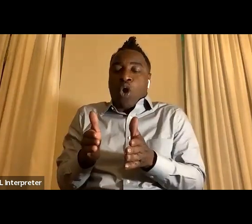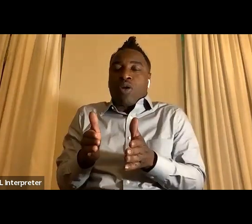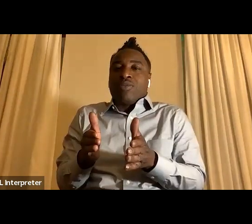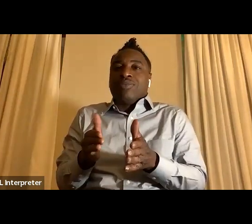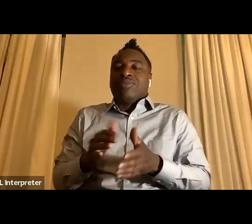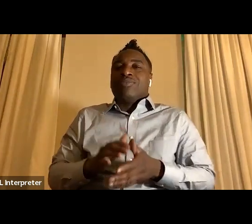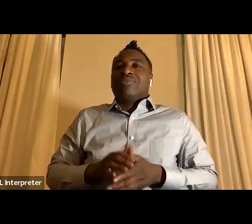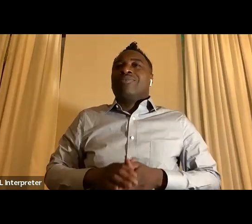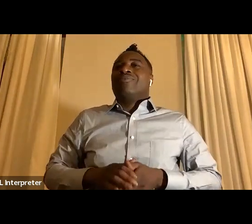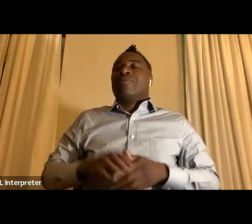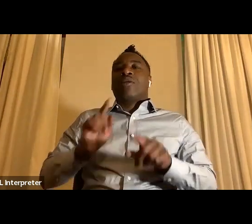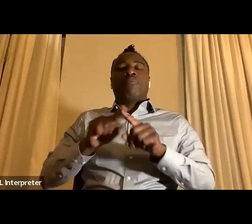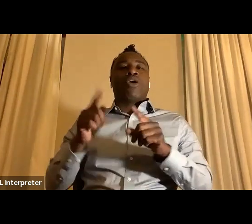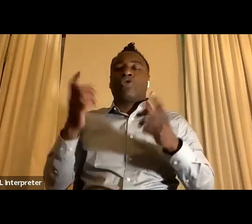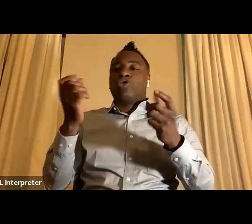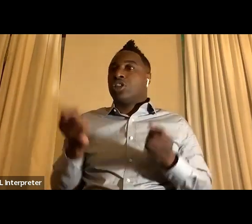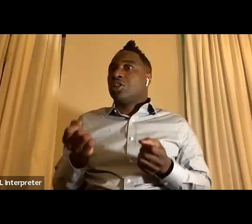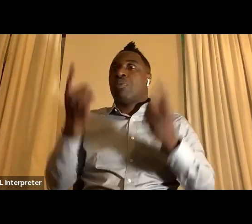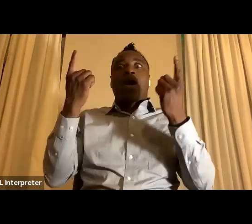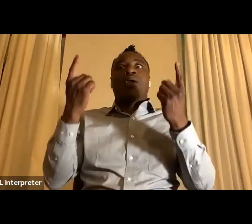But it's it's been here the whole time. But you